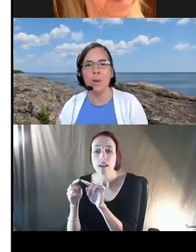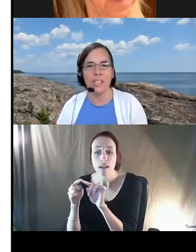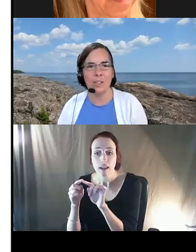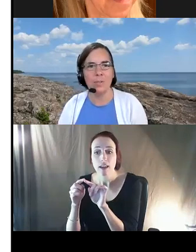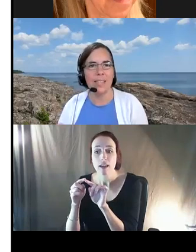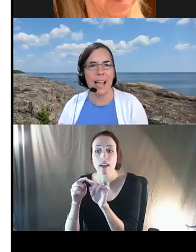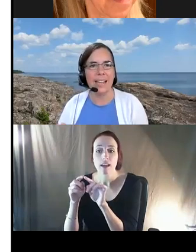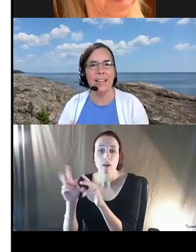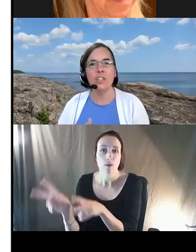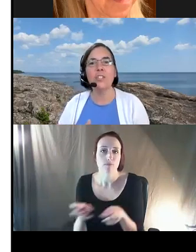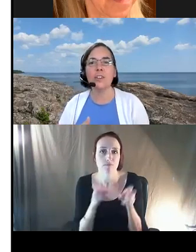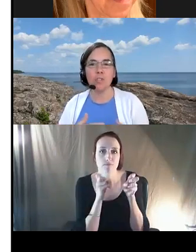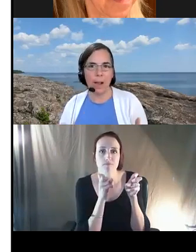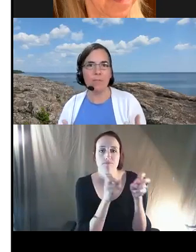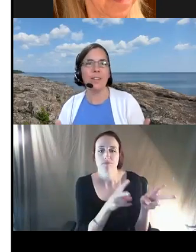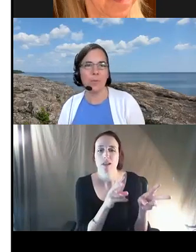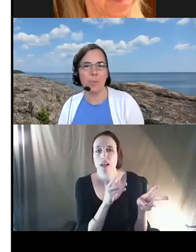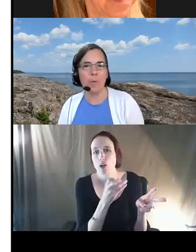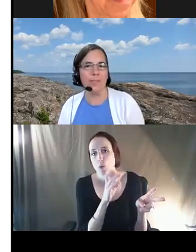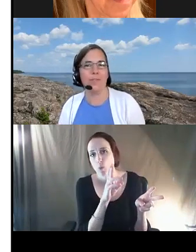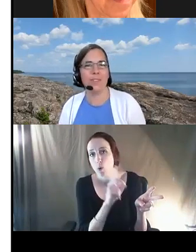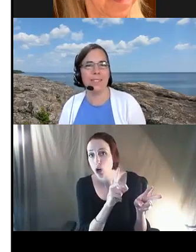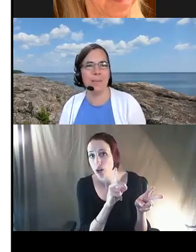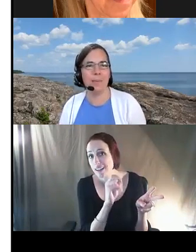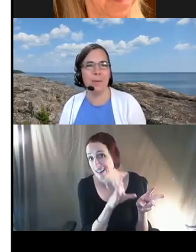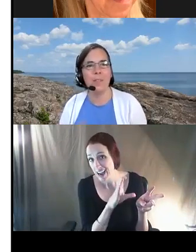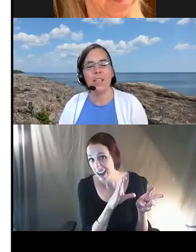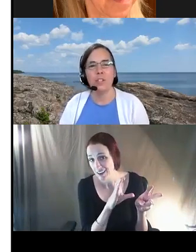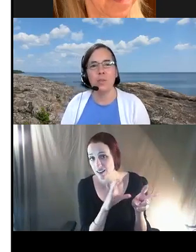to use that to start drafting a report.